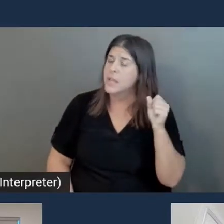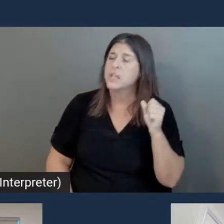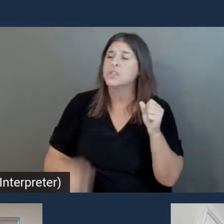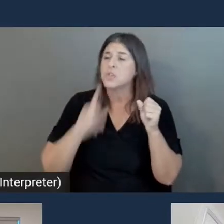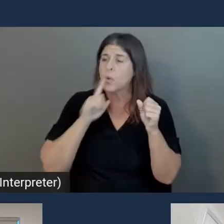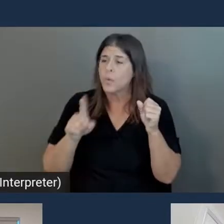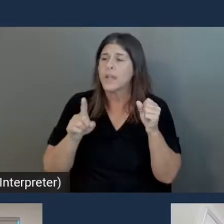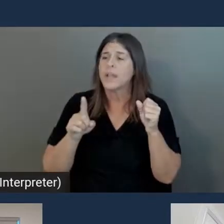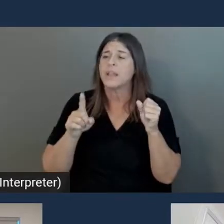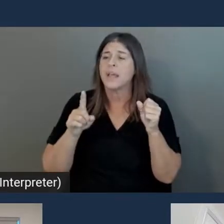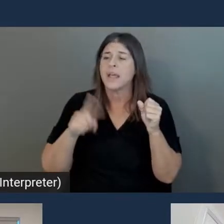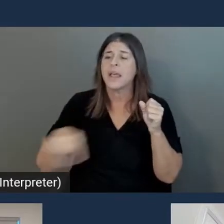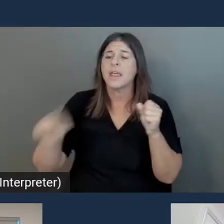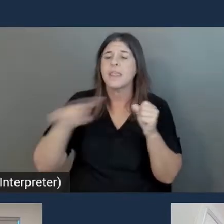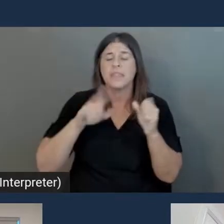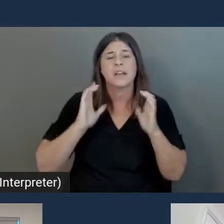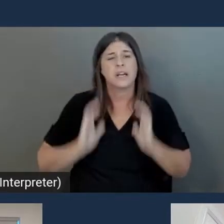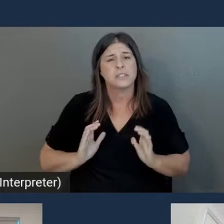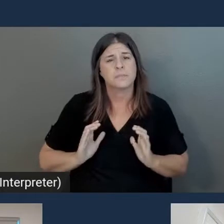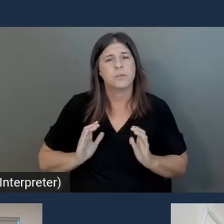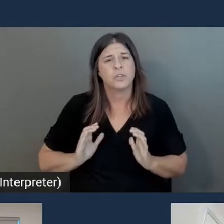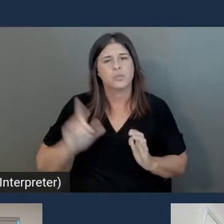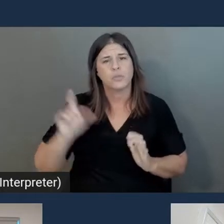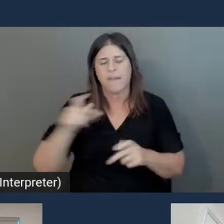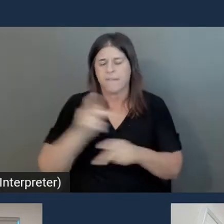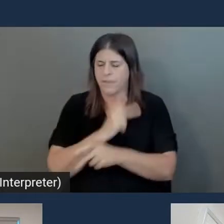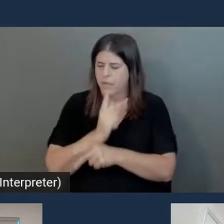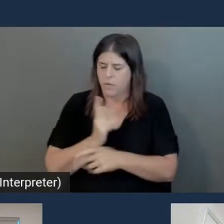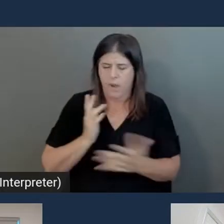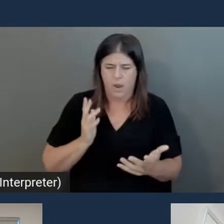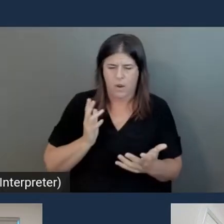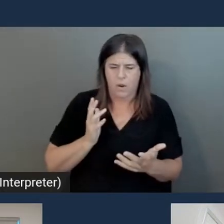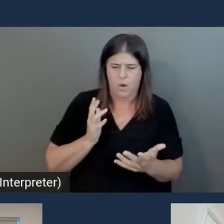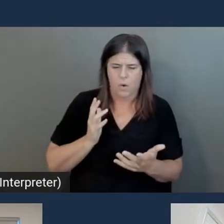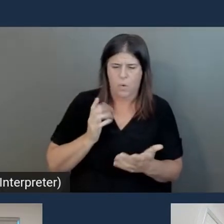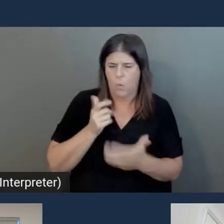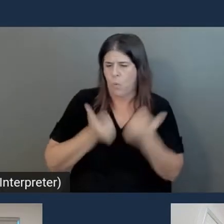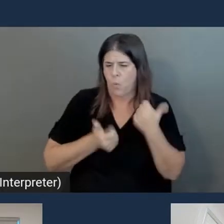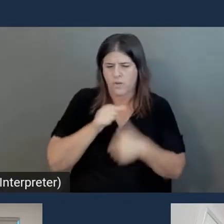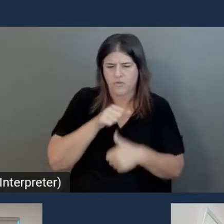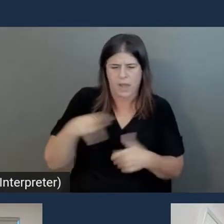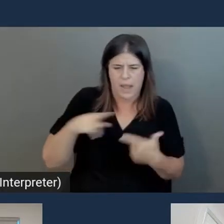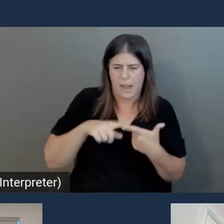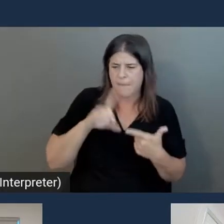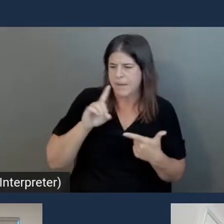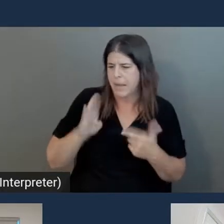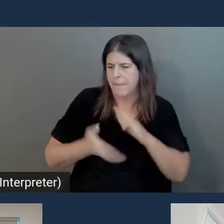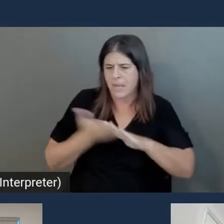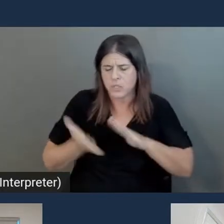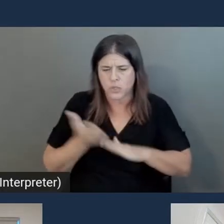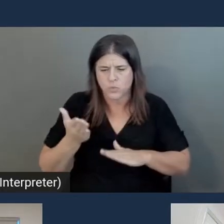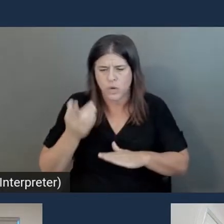they would essentially have to figure out what are the applications, databases running on, in their company.